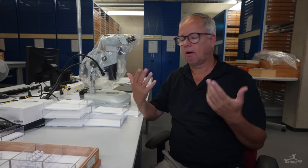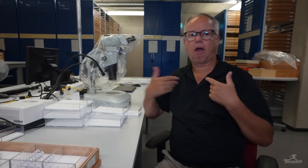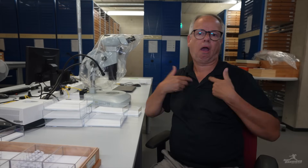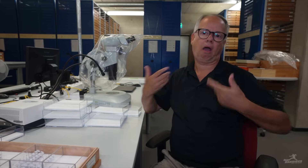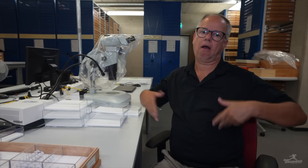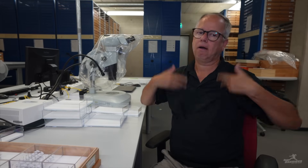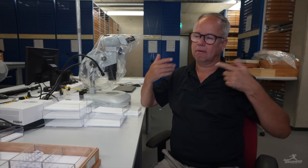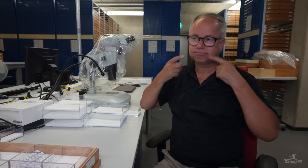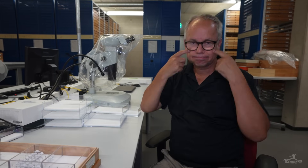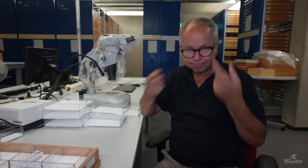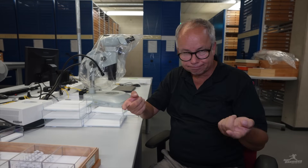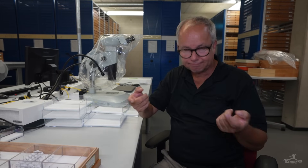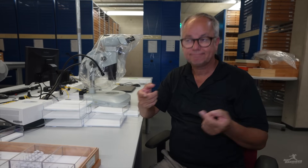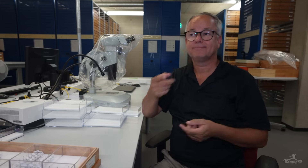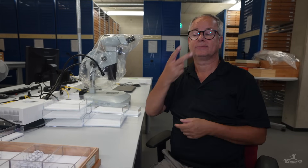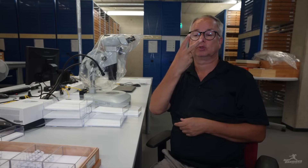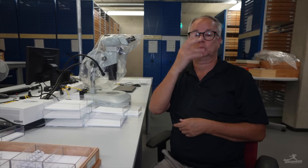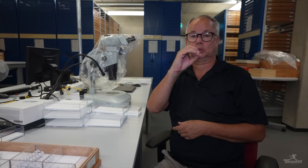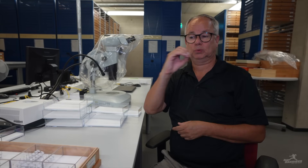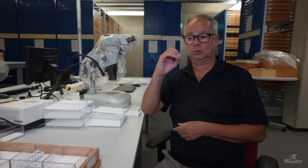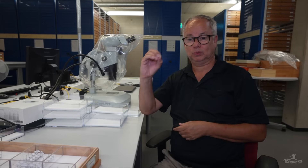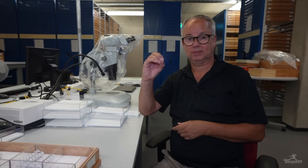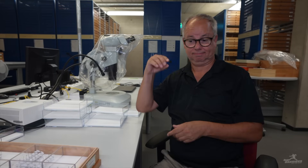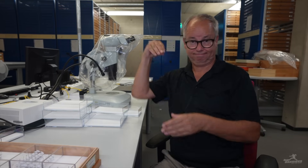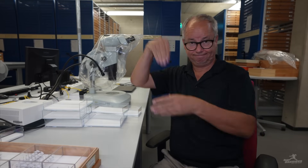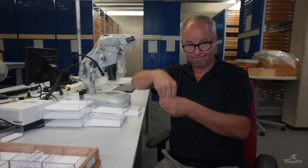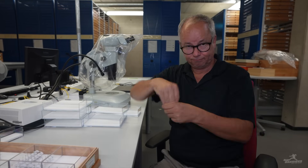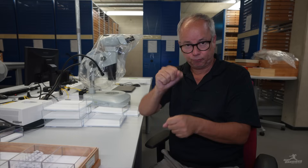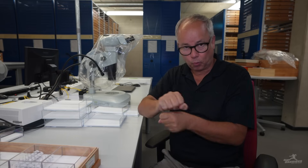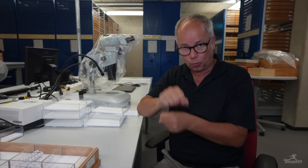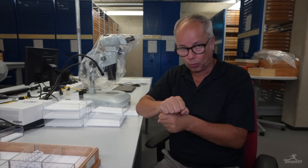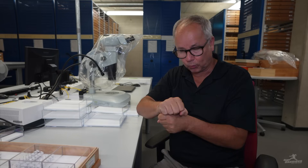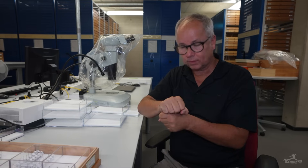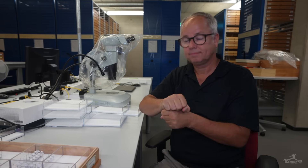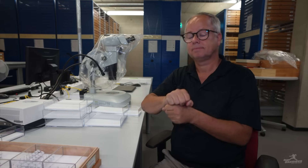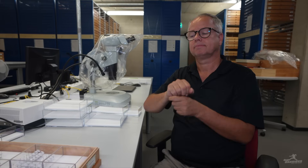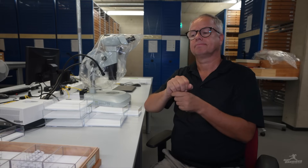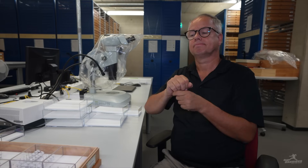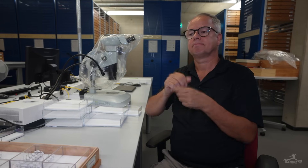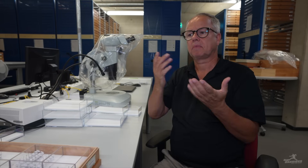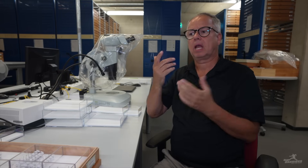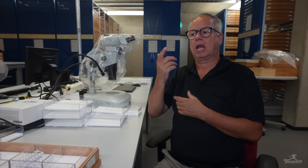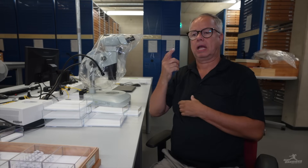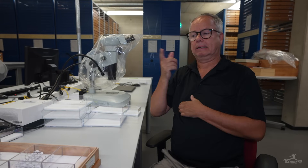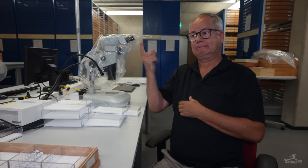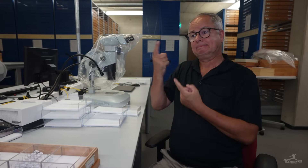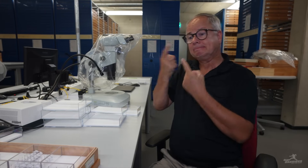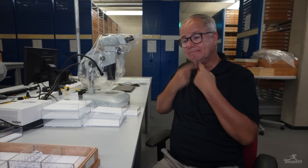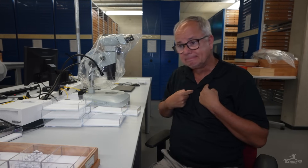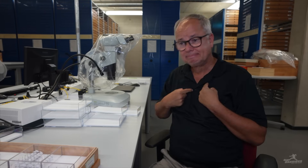I started here in the year 2000, and I was initially told